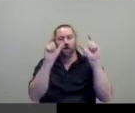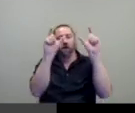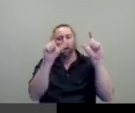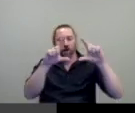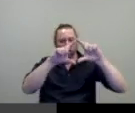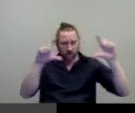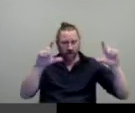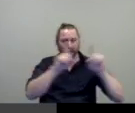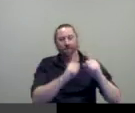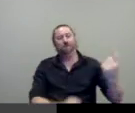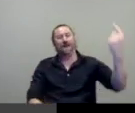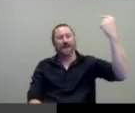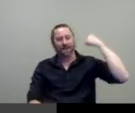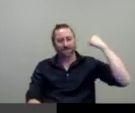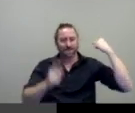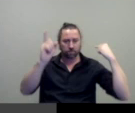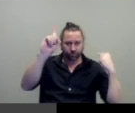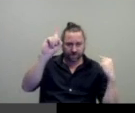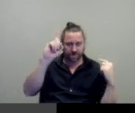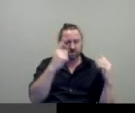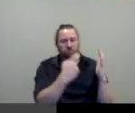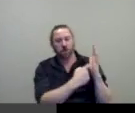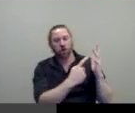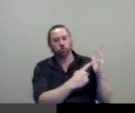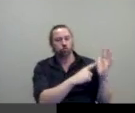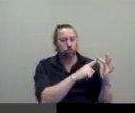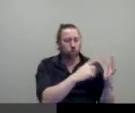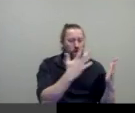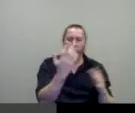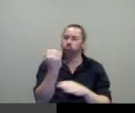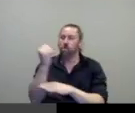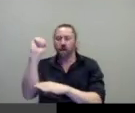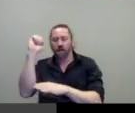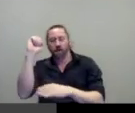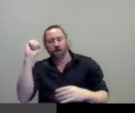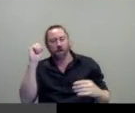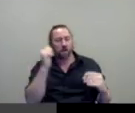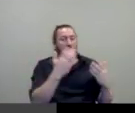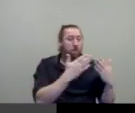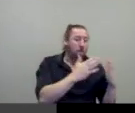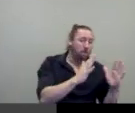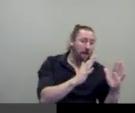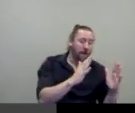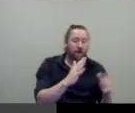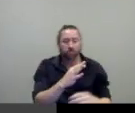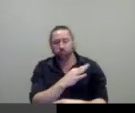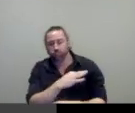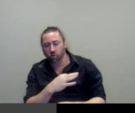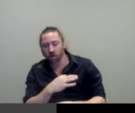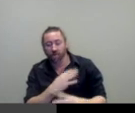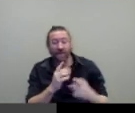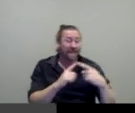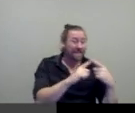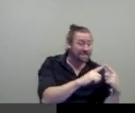and present rules and rebellion public and private east and west Whiteread might think